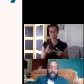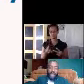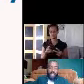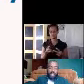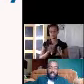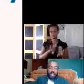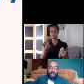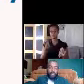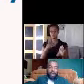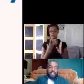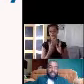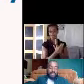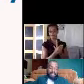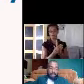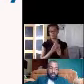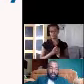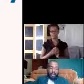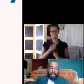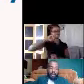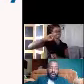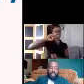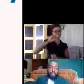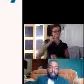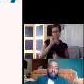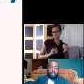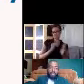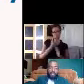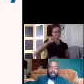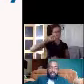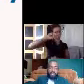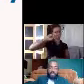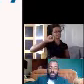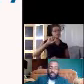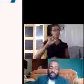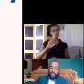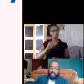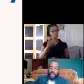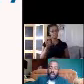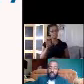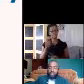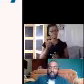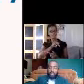asking, why does this unsettle me? What could it mean for me if this were true? I think